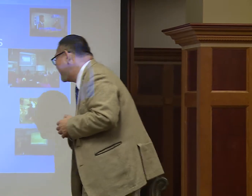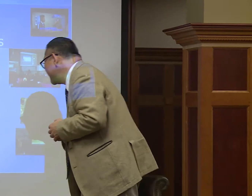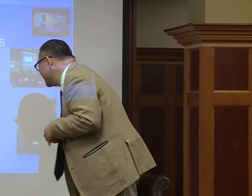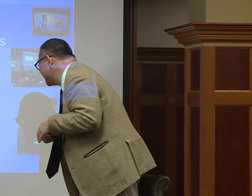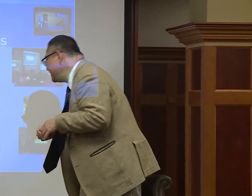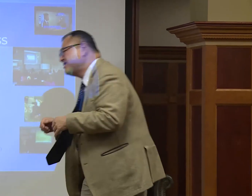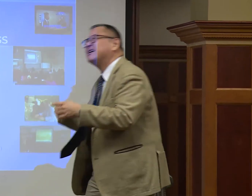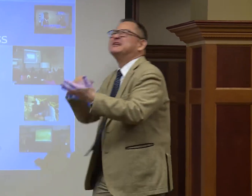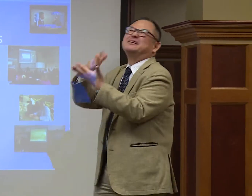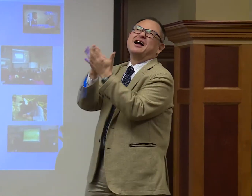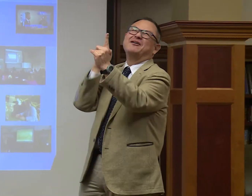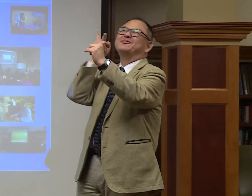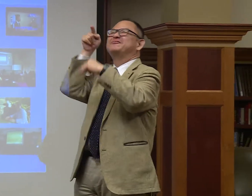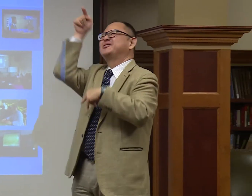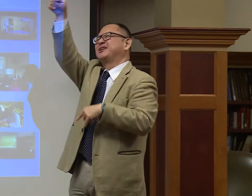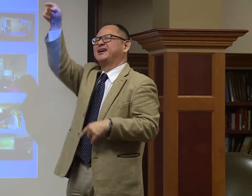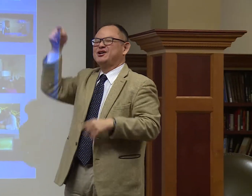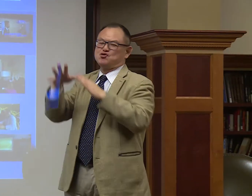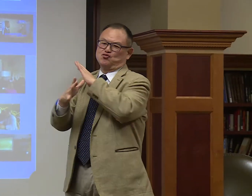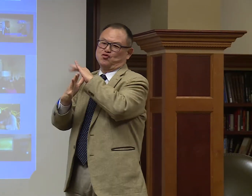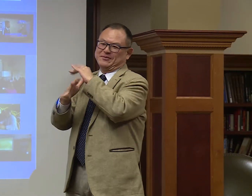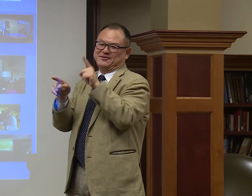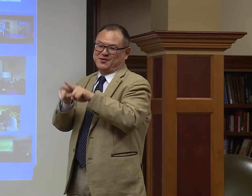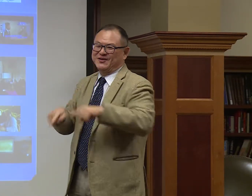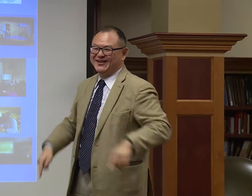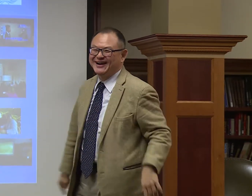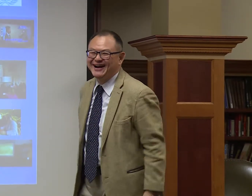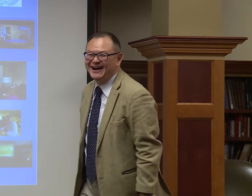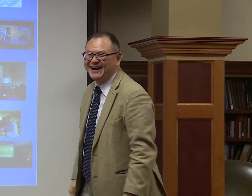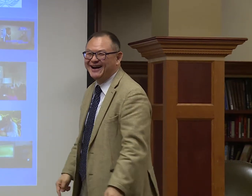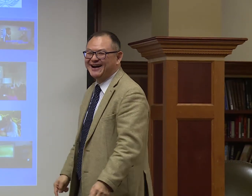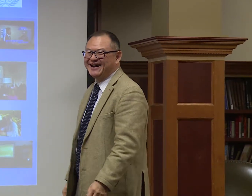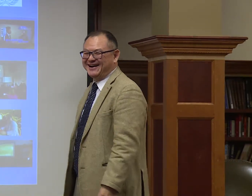Oh, and I have been to Germany as well.